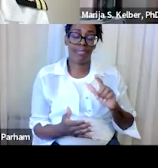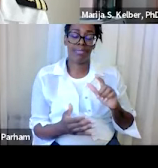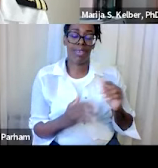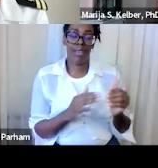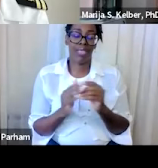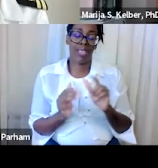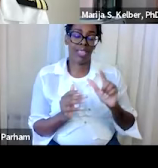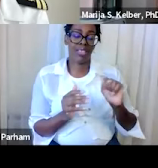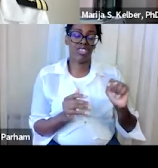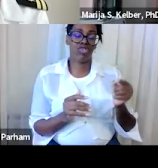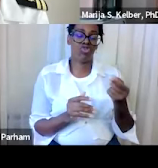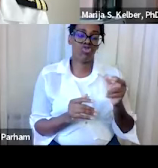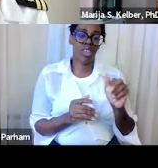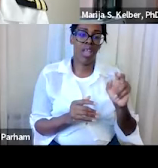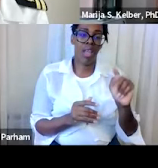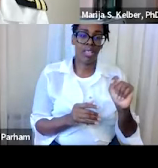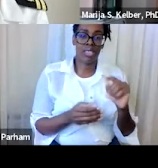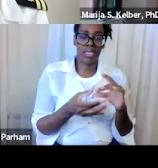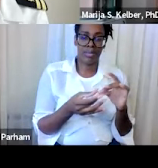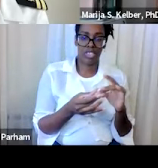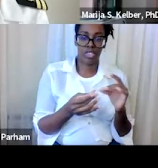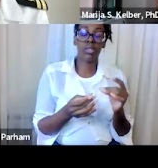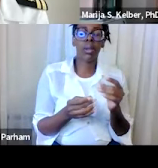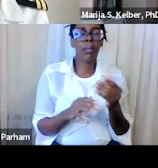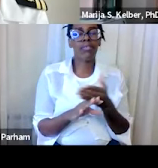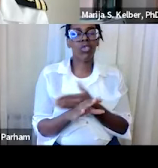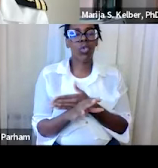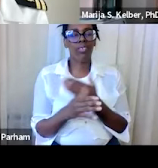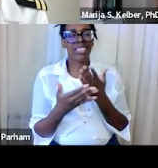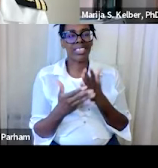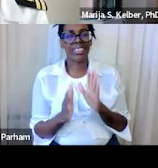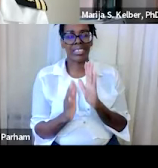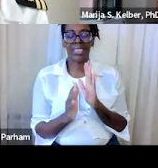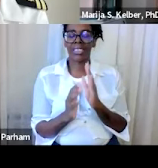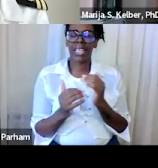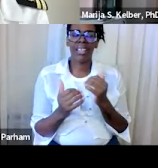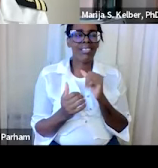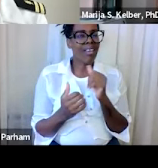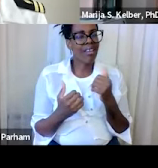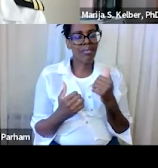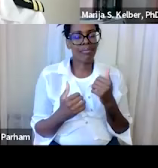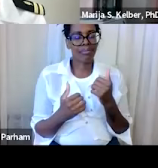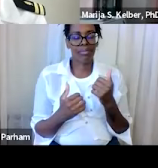And I also wanted to just note before I conclude is that there was a lack of studies on military populations,